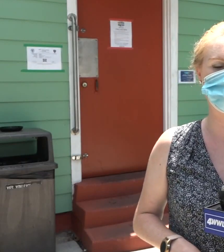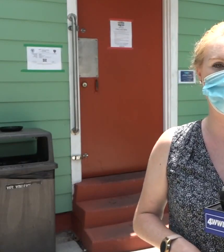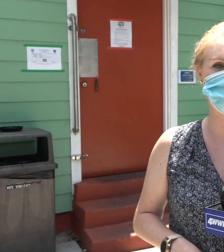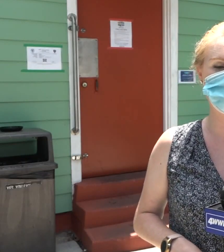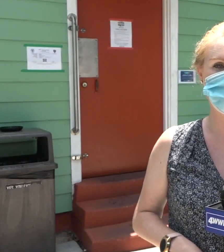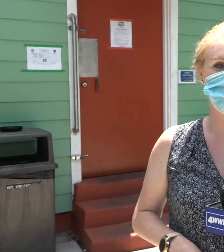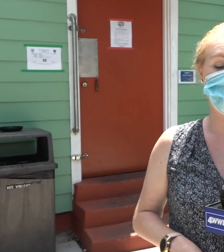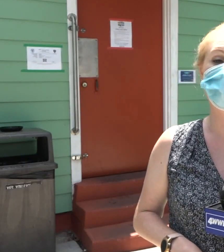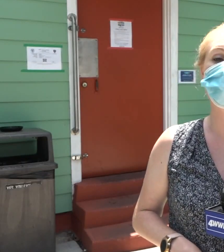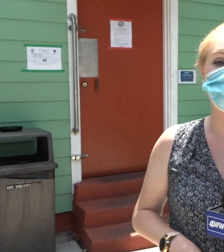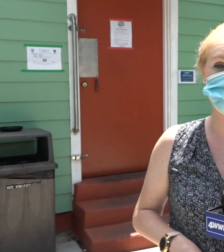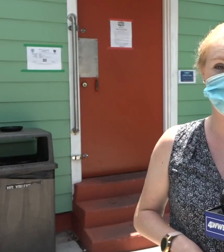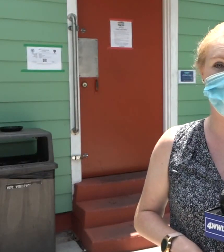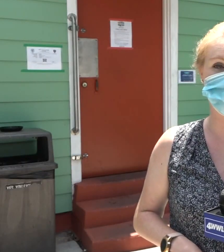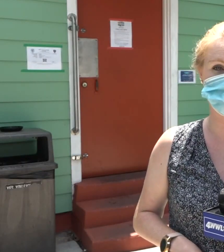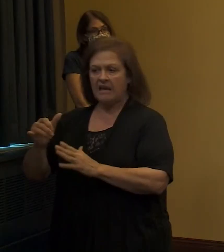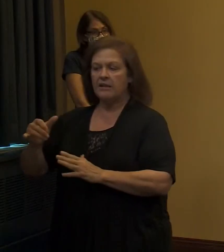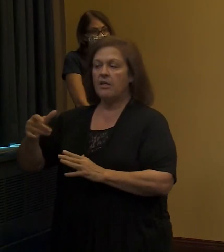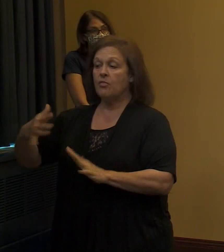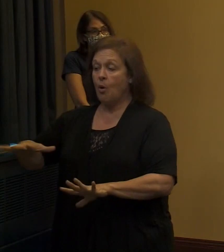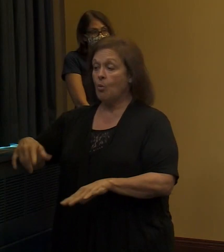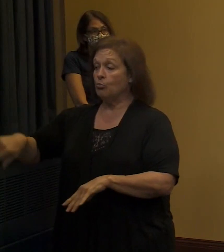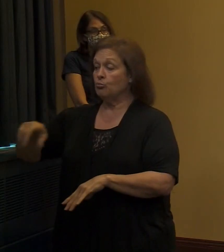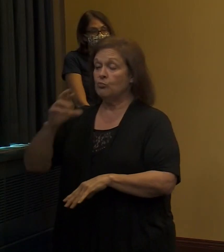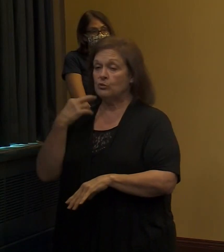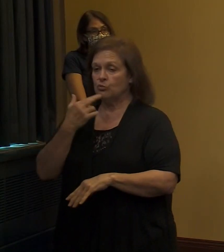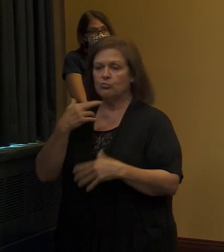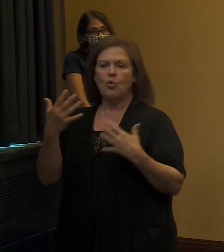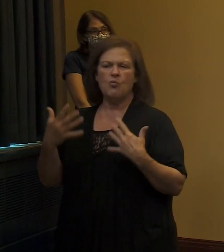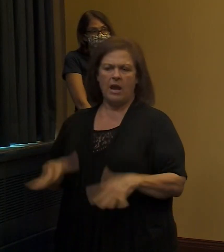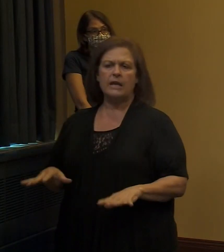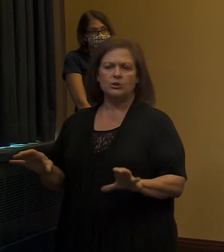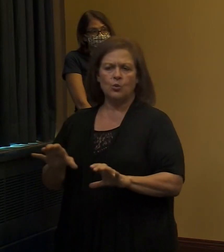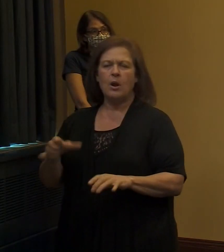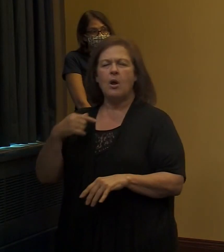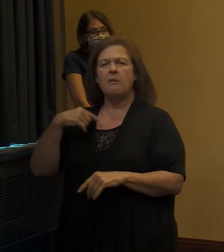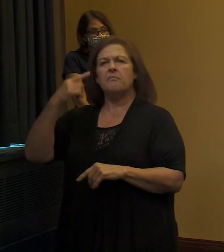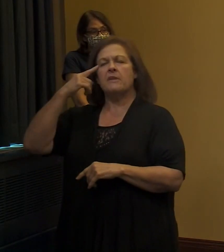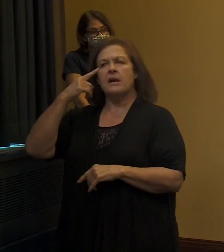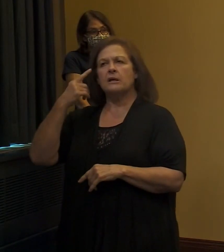DON'T WANT PEOPLE JUST TO STAND AT THE DON'T WANT PEOPLE JUST TO STAND AT THE BAR DON'T WANT PEOPLE JUST TO STAND AT THE BAR EITHER. AT THE BAR EITHER. AT THE BAR EITHER. I AT THE BAR EITHER. I SPOKE AT THE BAR EITHER. I SPOKE WITH AT THE BAR EITHER. I SPOKE WITH A AT THE BAR EITHER. I SPOKE WITH A FEW AT THE BAR EITHER. I SPOKE WITH A FEW CUSTOMERS I SPOKE WITH A FEW CUSTOMERS I SPOKE WITH A FEW CUSTOMERS WHO I SPOKE WITH A FEW CUSTOMERS WHO DIDN'T I SPOKE WITH A FEW CUSTOMERS WHO DIDN'T WANT I SPOKE WITH A FEW CUSTOMERS WHO DIDN'T WANT TO I SPOKE WITH A FEW CUSTOMERS WHO DIDN'T WANT TO GO I SPOKE WITH A FEW CUSTOMERS WHO DIDN'T WANT TO GO ON I SPOKE WITH A FEW CUSTOMERS WHO DIDN'T WANT TO GO ON CAMERA WHO DIDN'T WANT TO GO ON CAMERA WHO DIDN'T WANT TO GO ON CAMERA BUT WHO DIDN'T WANT TO GO ON CAMERA BUT THEY WHO DIDN'T WANT TO GO ON CAMERA BUT THEY TELL WHO DIDN'T WANT TO GO ON CAMERA BUT THEY TELL ME WHO DIDN'T WANT TO GO ON CAMERA BUT THEY TELL ME THEY WHO DIDN'T WANT TO GO ON CAMERA BUT THEY TELL ME THEY NOTICED BUT THEY TELL ME THEY NOTICED BUT THEY TELL ME THEY NOTICED THE BUT THEY TELL ME THEY NOTICED THE EXTRA BUT THEY TELL ME THEY NOTICED THE EXTRA PRECAUTIONS BUT THEY TELL ME THEY NOTICED THE EXTRA PRECAUTIONS BEING THE EXTRA PRECAUTIONS BEING THE EXTRA PRECAUTIONS BEING TAKEN THE EXTRA PRECAUTIONS BEING TAKEN AND